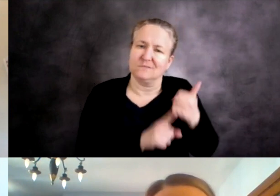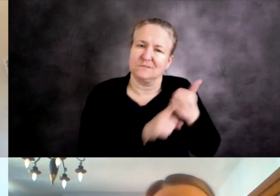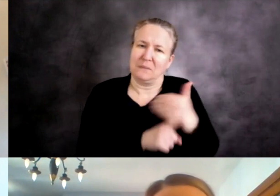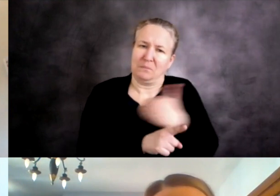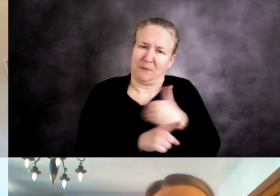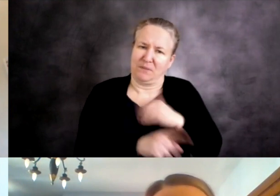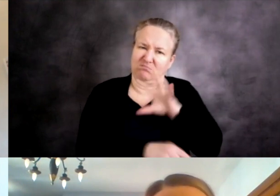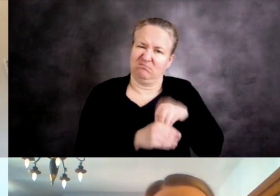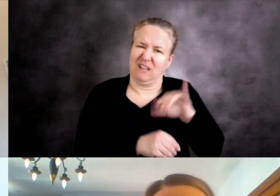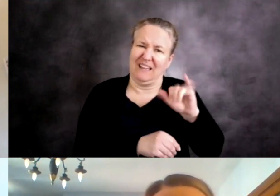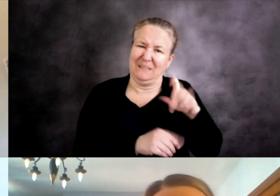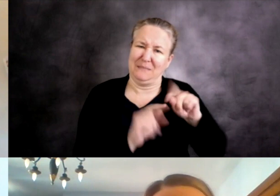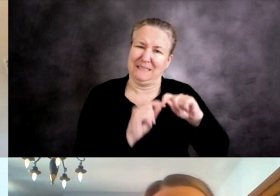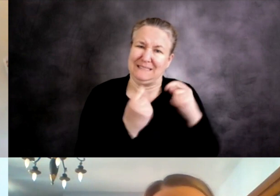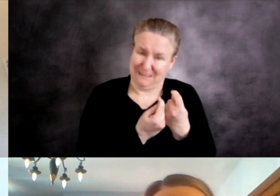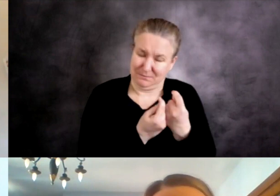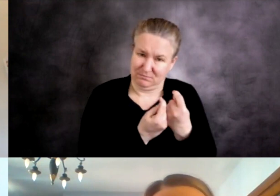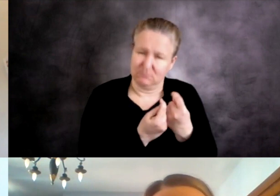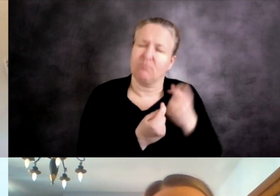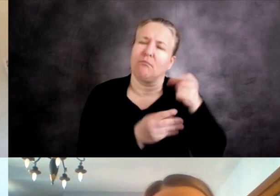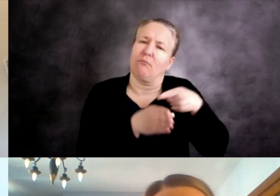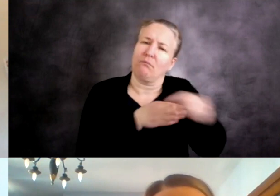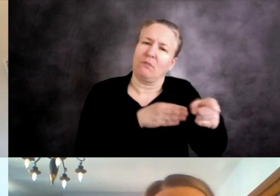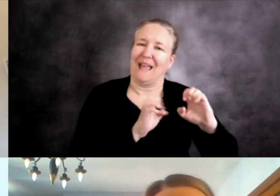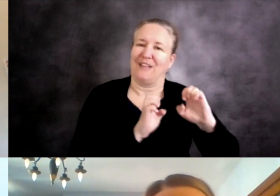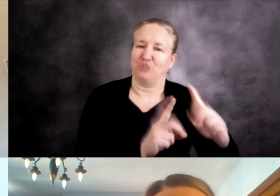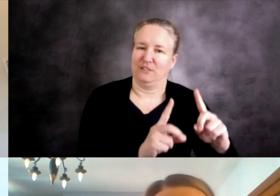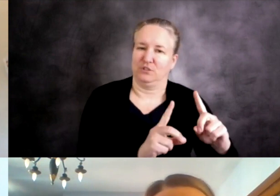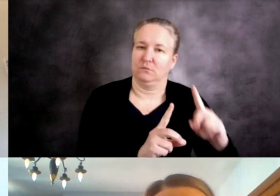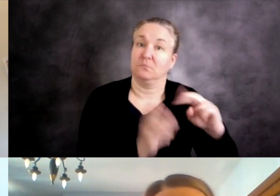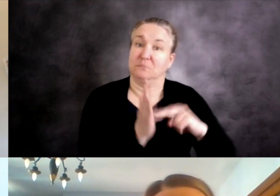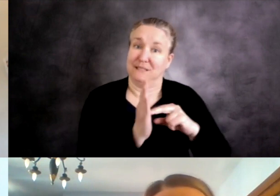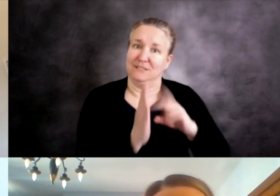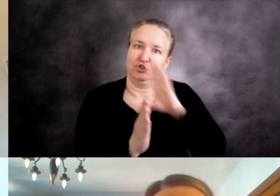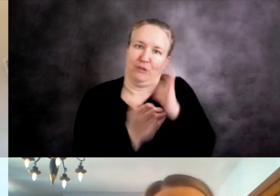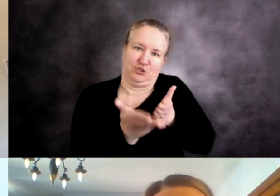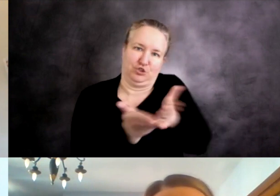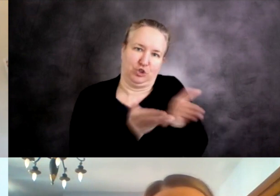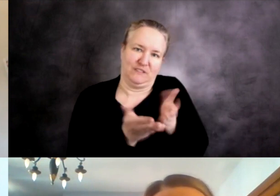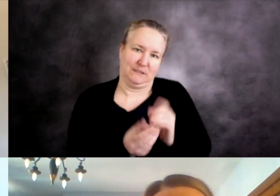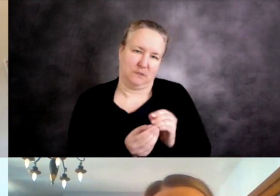It's an education audiologist they have direct service from them, not just consult. They're in